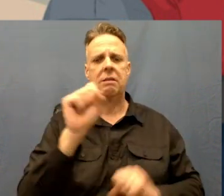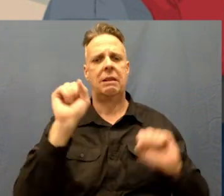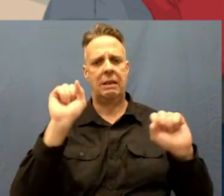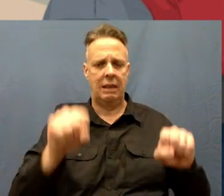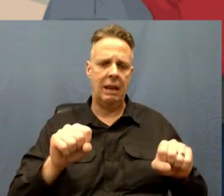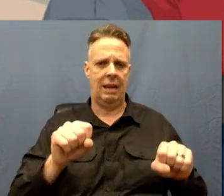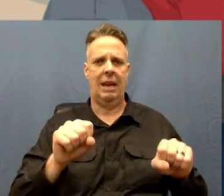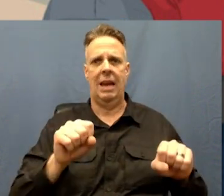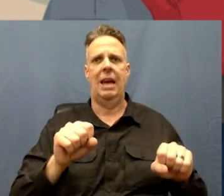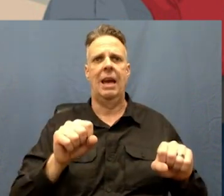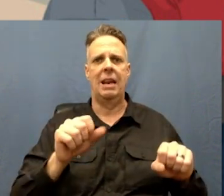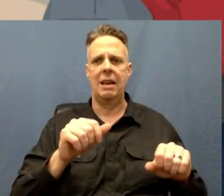SITUATIONS LIKE OURS CAN -- WHO DON'T HAVE LEGAL STATUS CAN